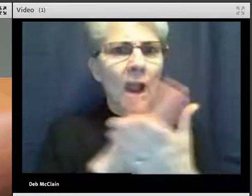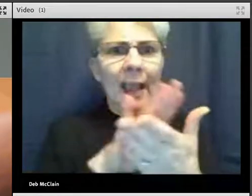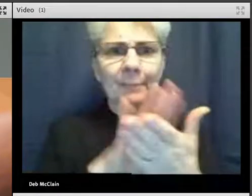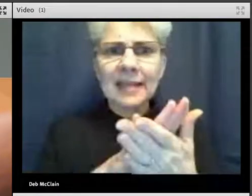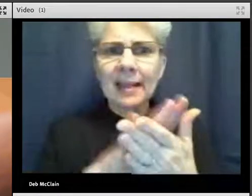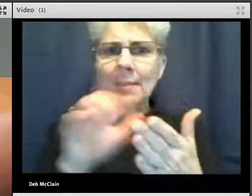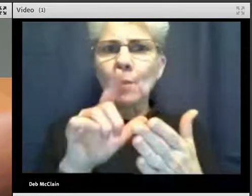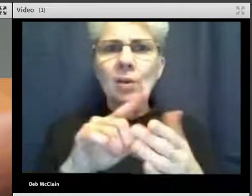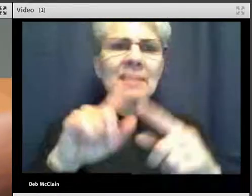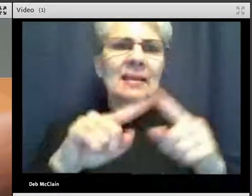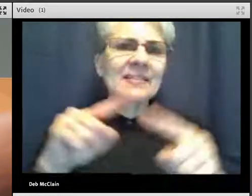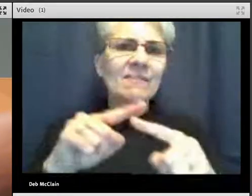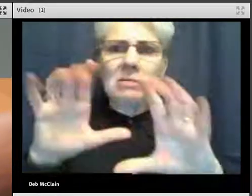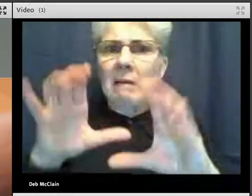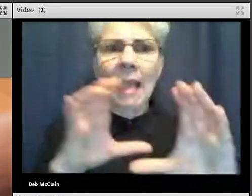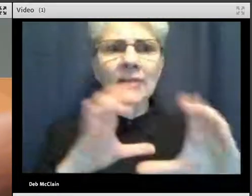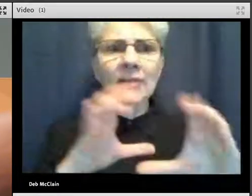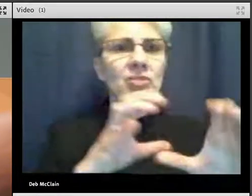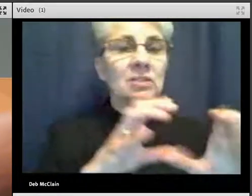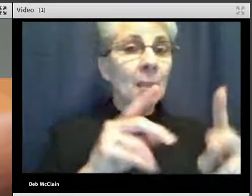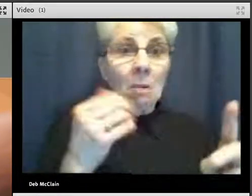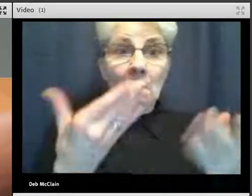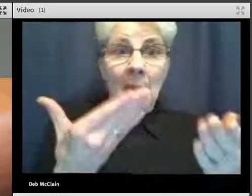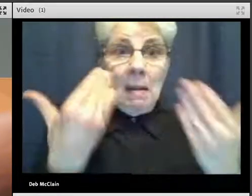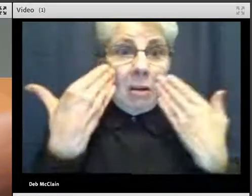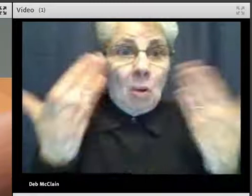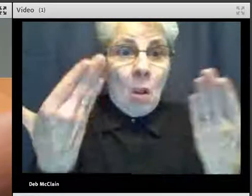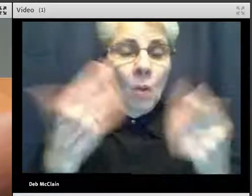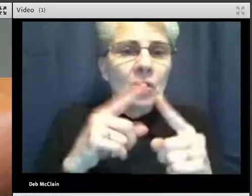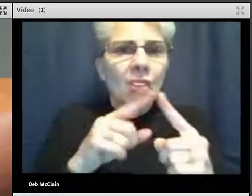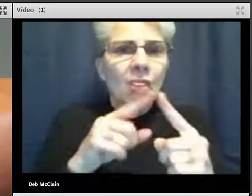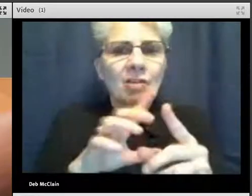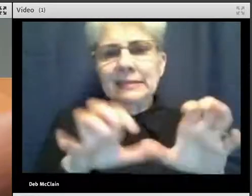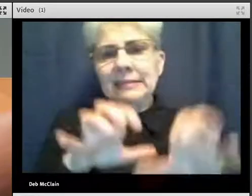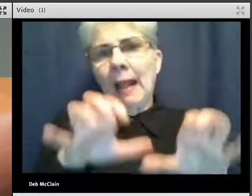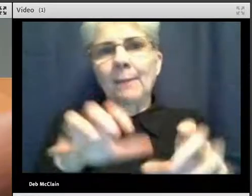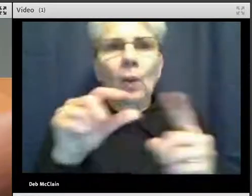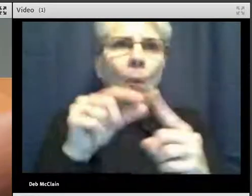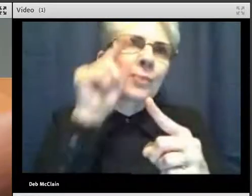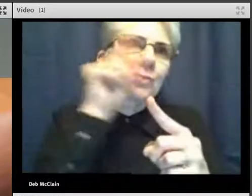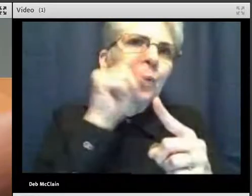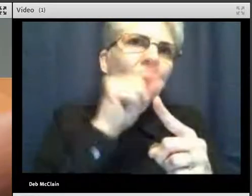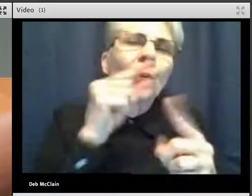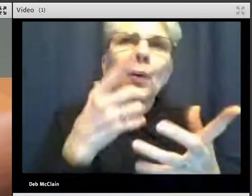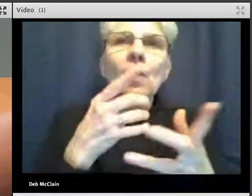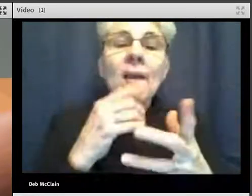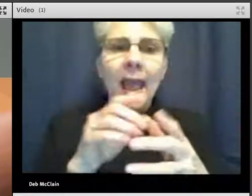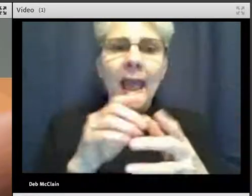and so many special collections, people might not know about it. So they're just putting words in Google and you need to push yourself out